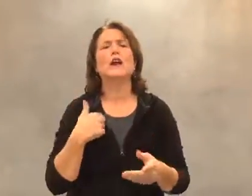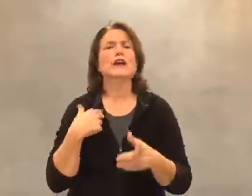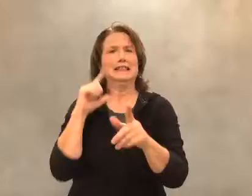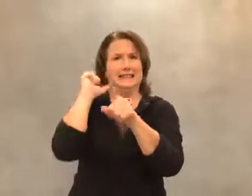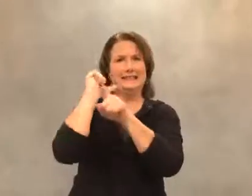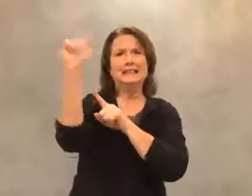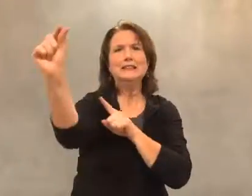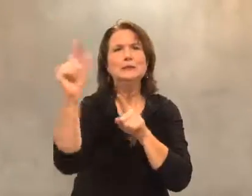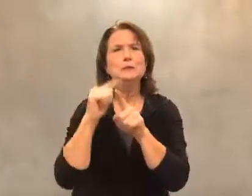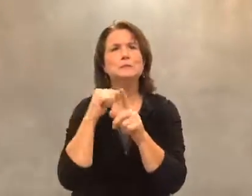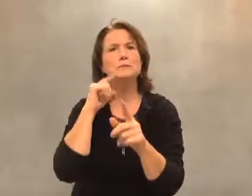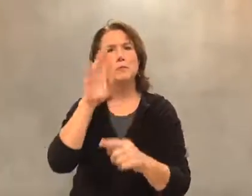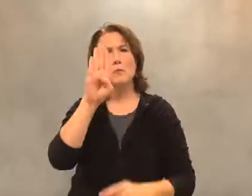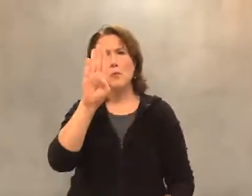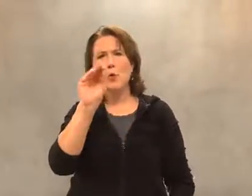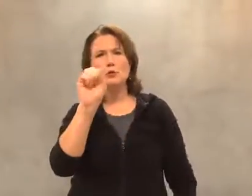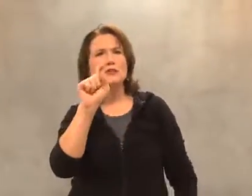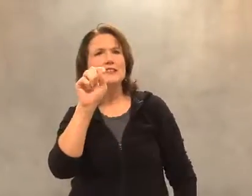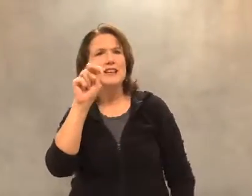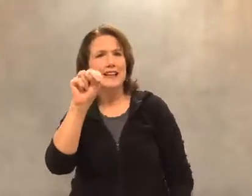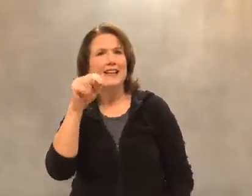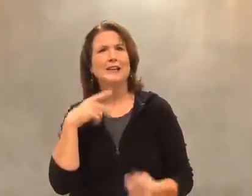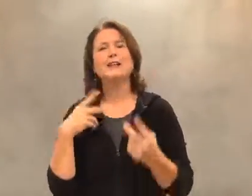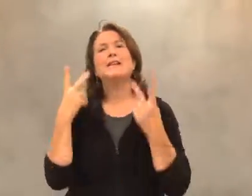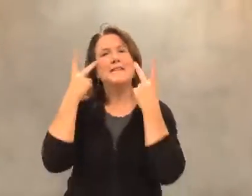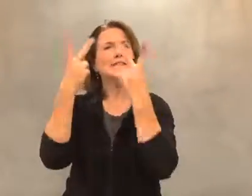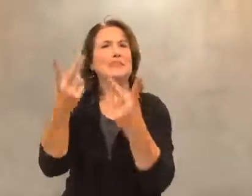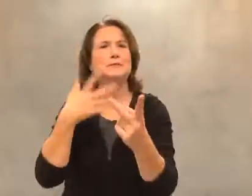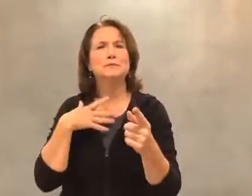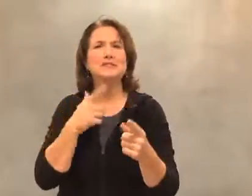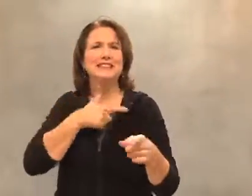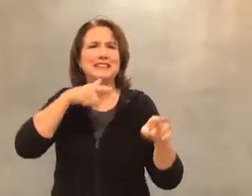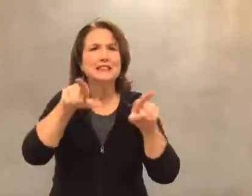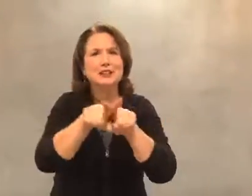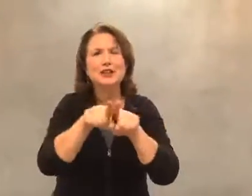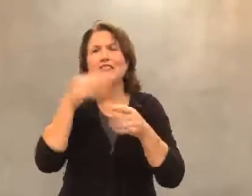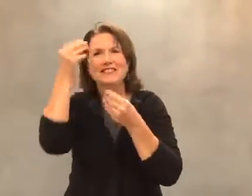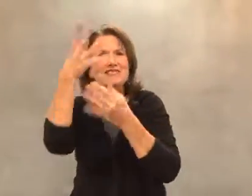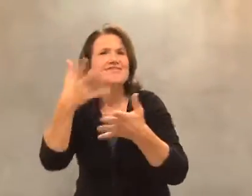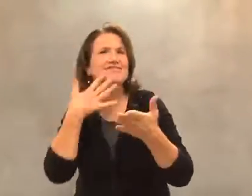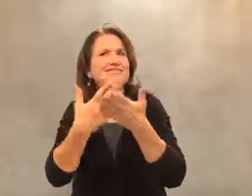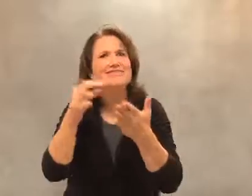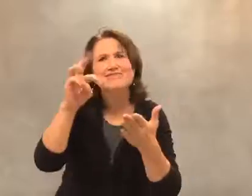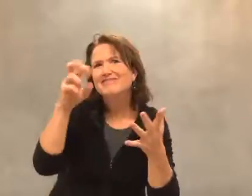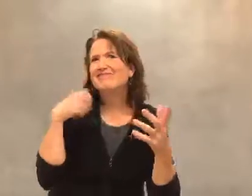I left for Boston to go visit my sister.